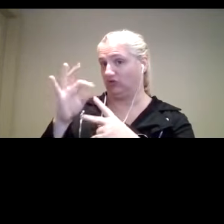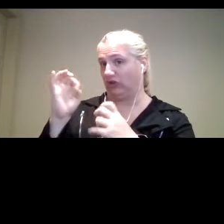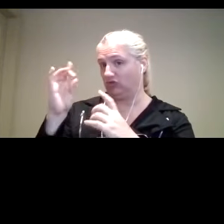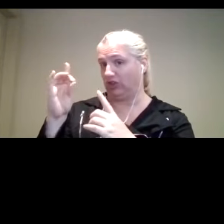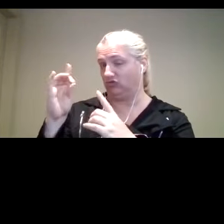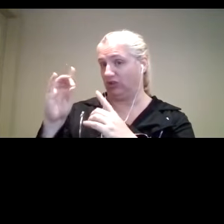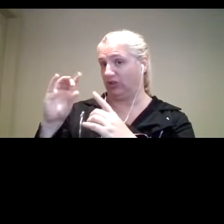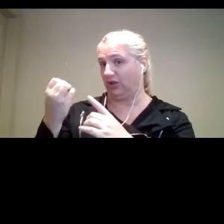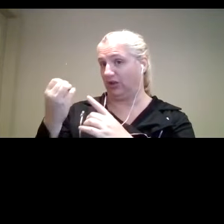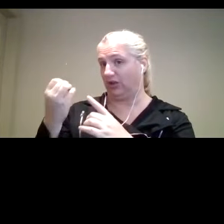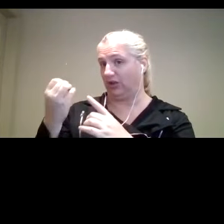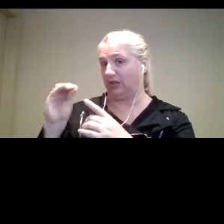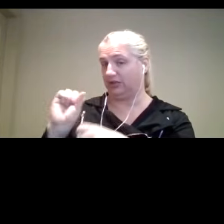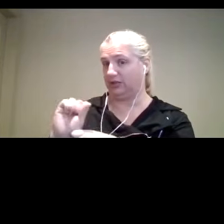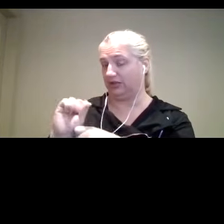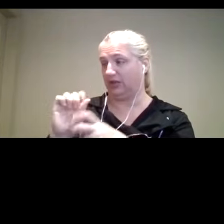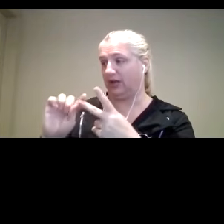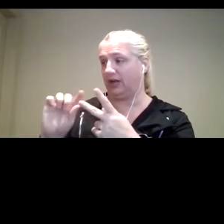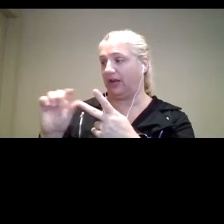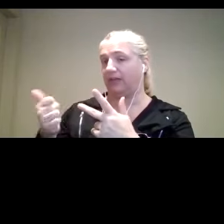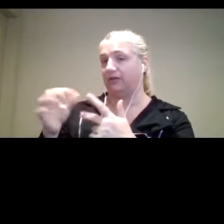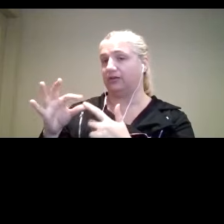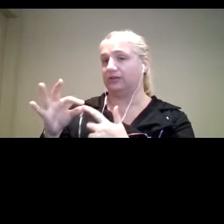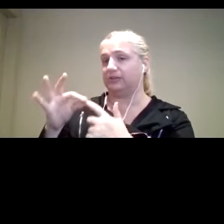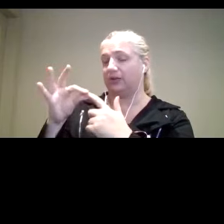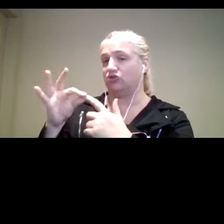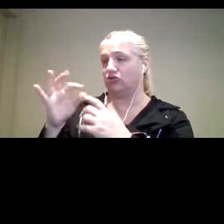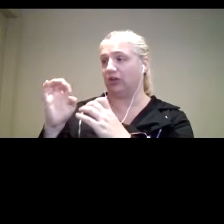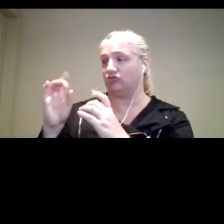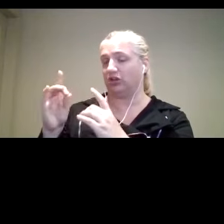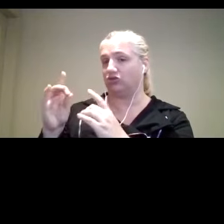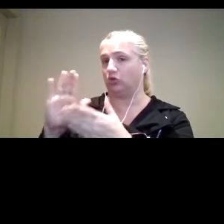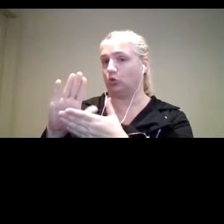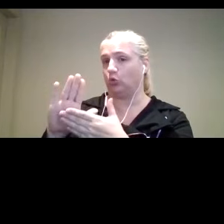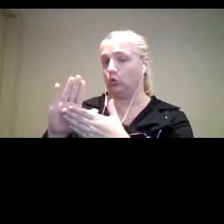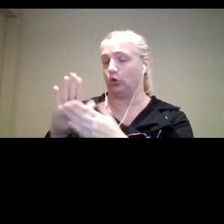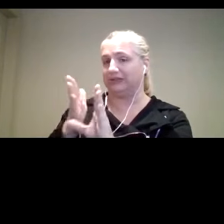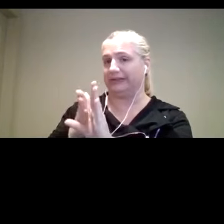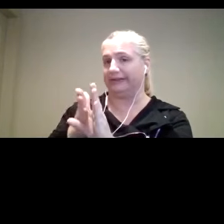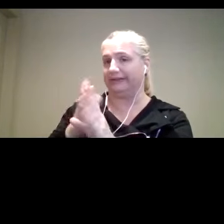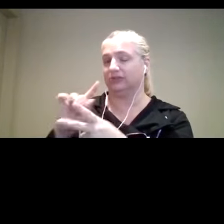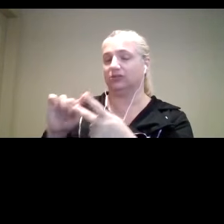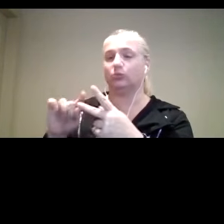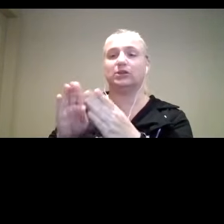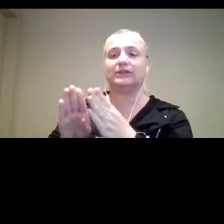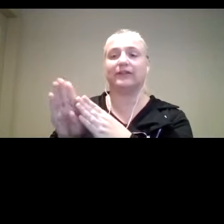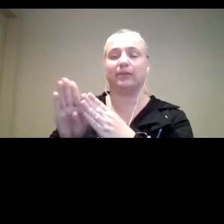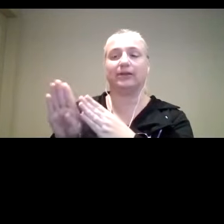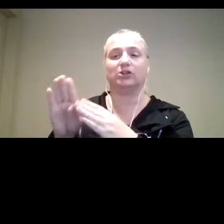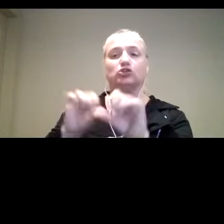and another special school-site colleague is working on developing a social-emotional learning conference.